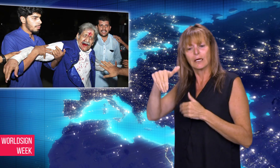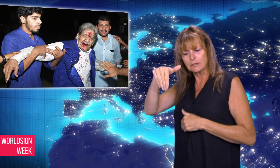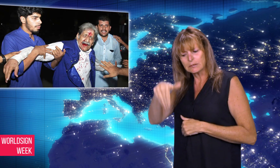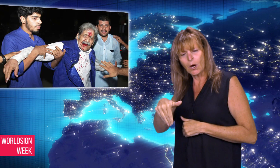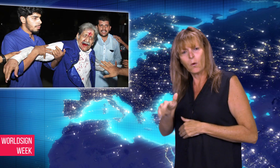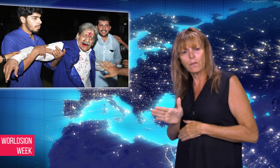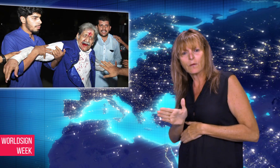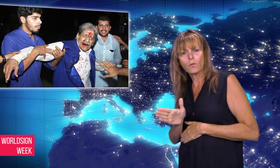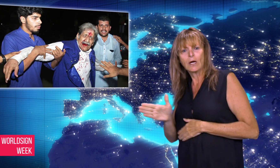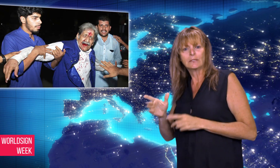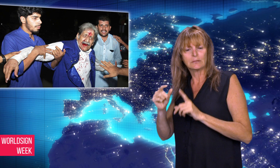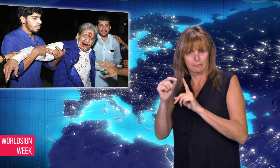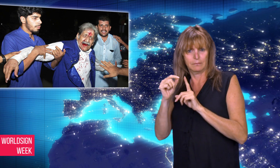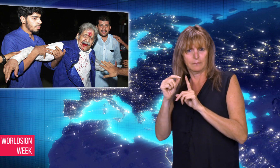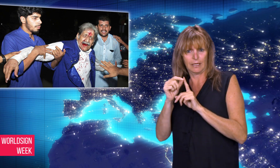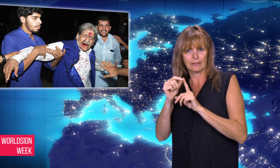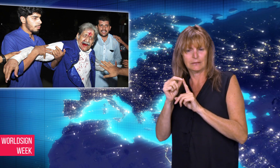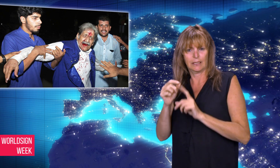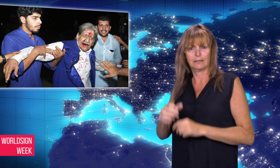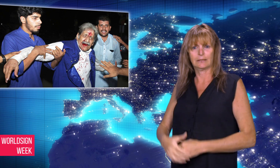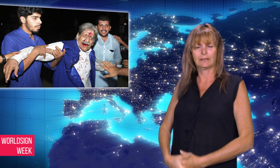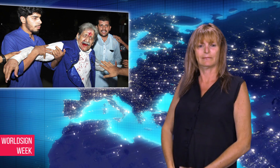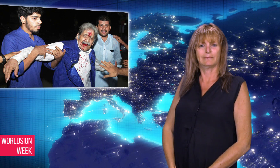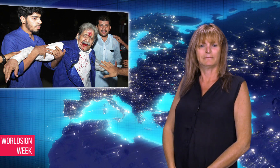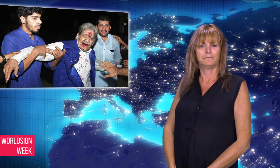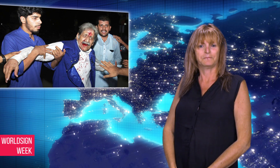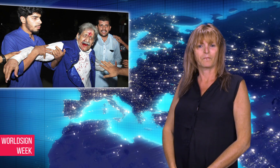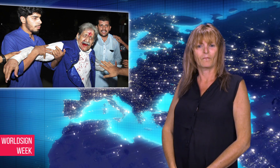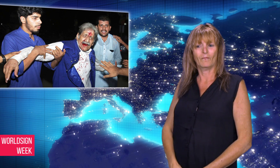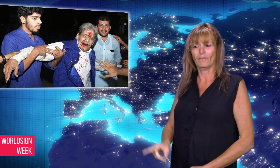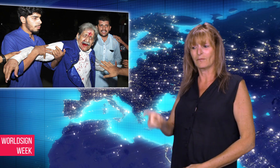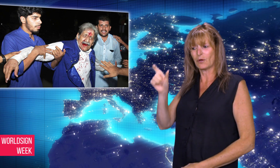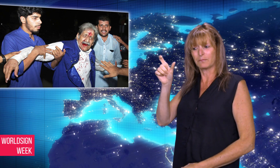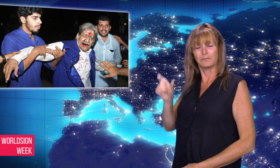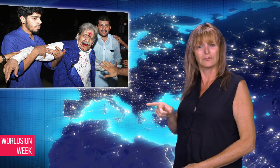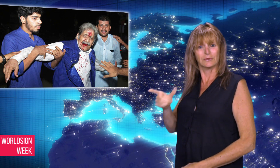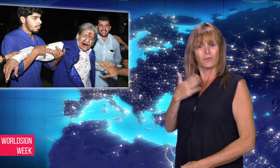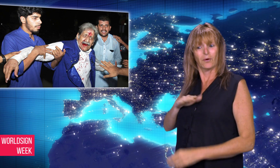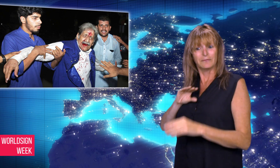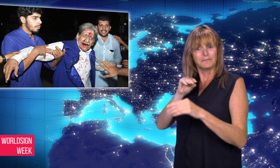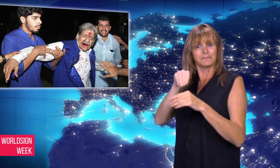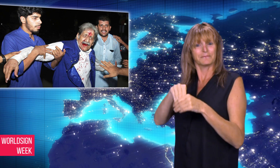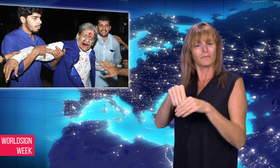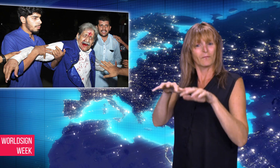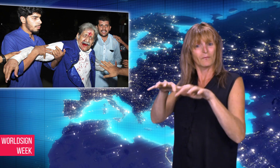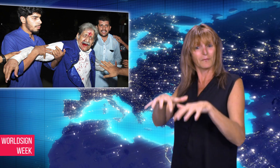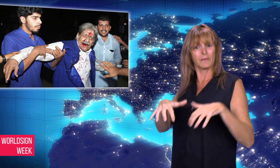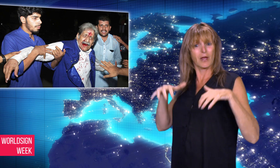southwestern Pakistan. The candidate,